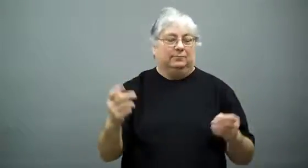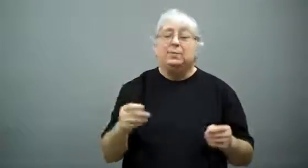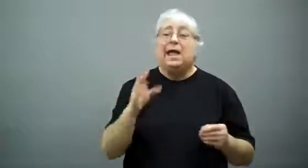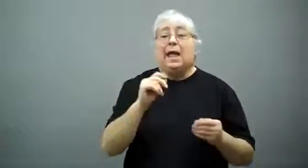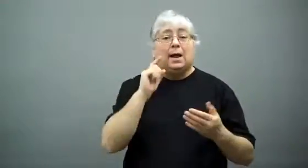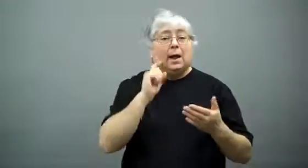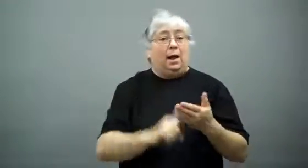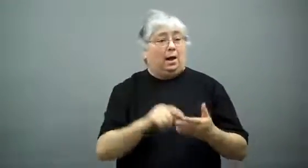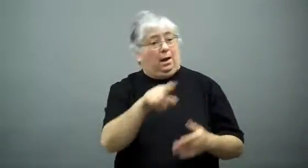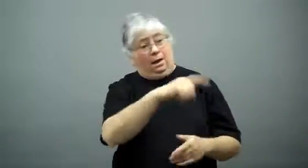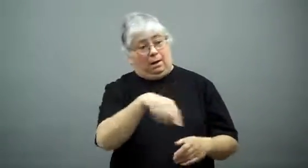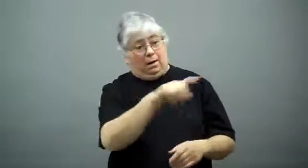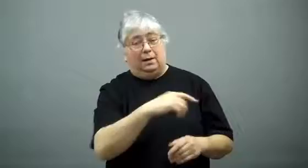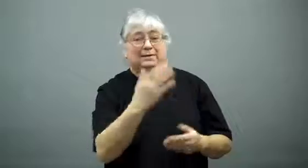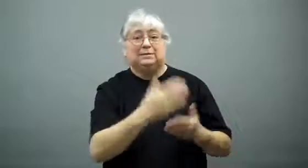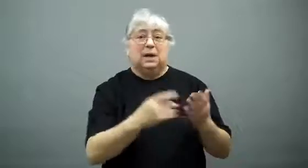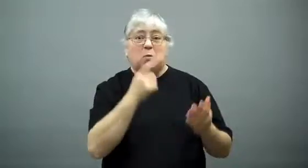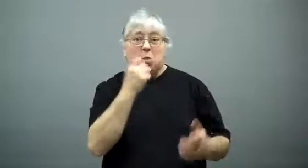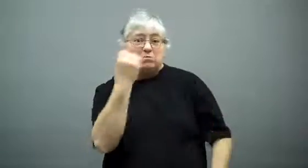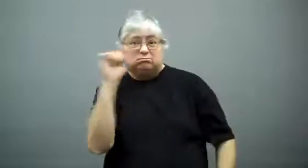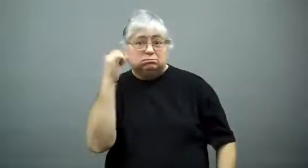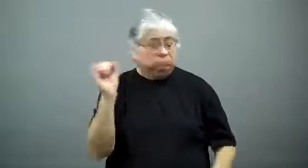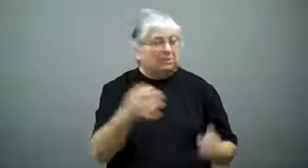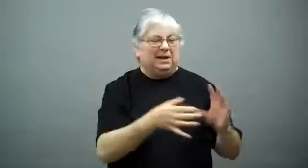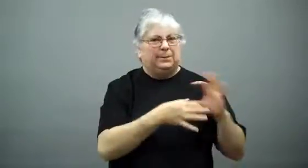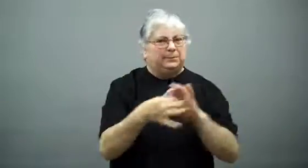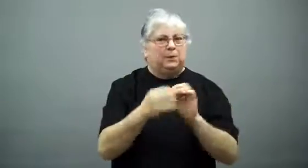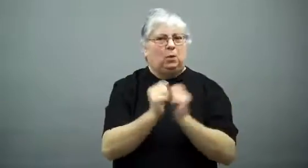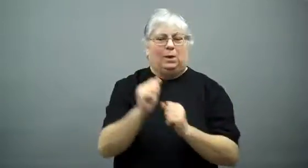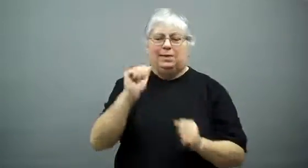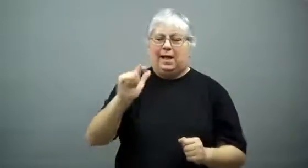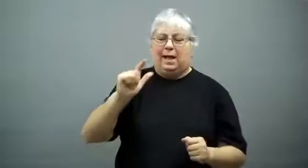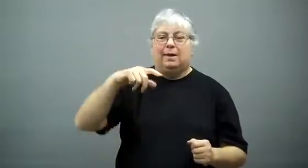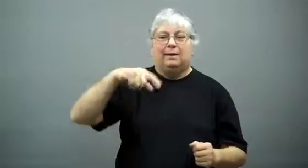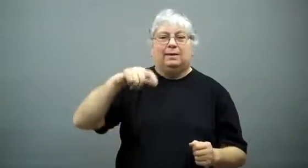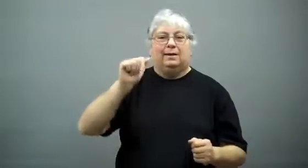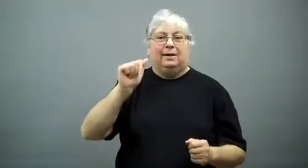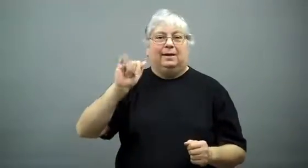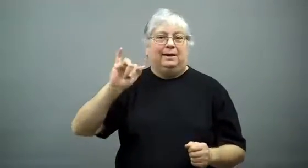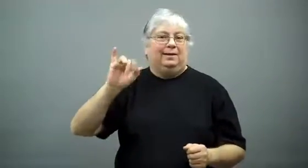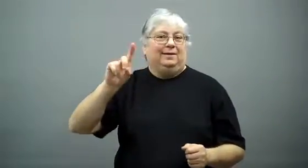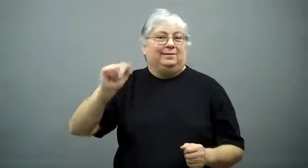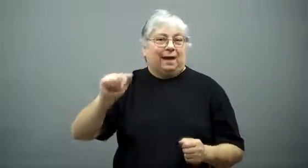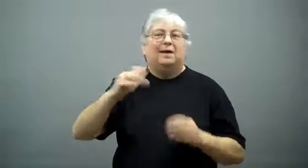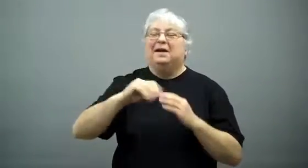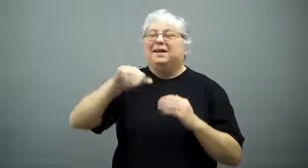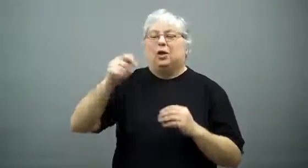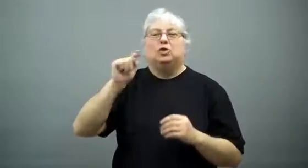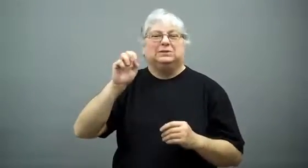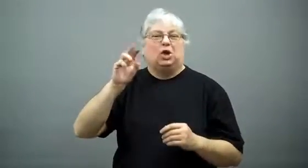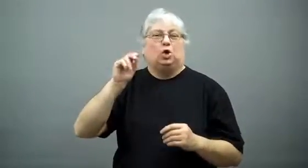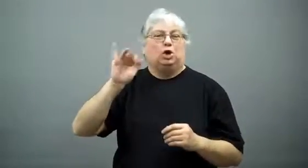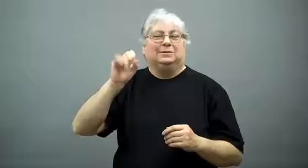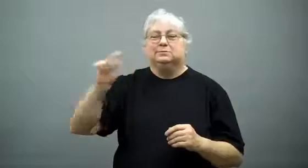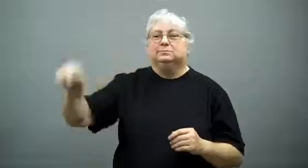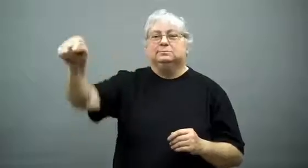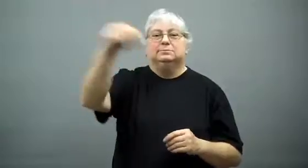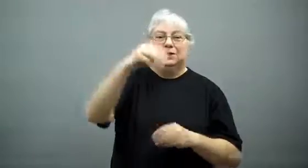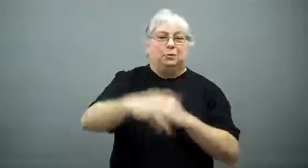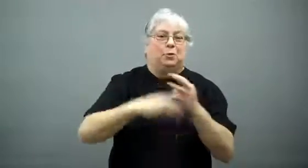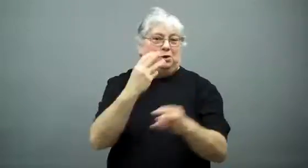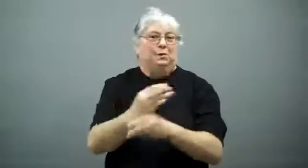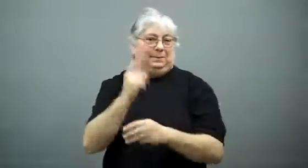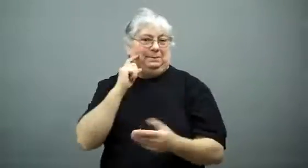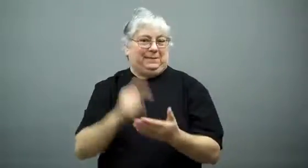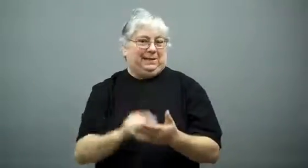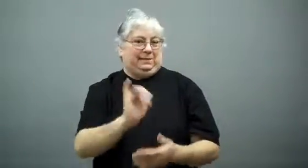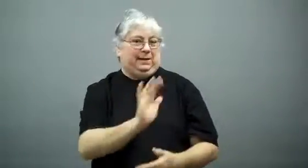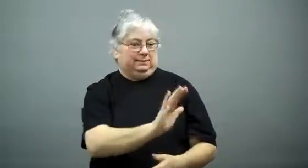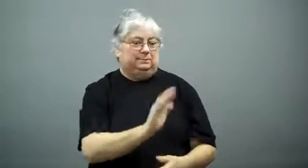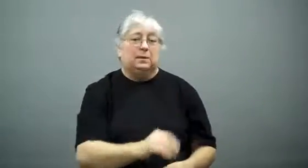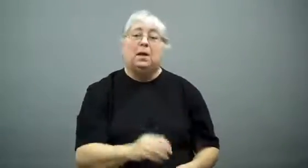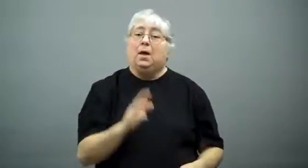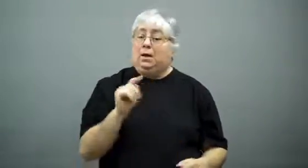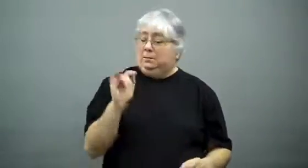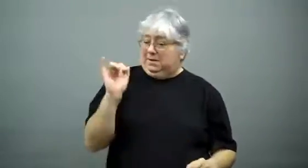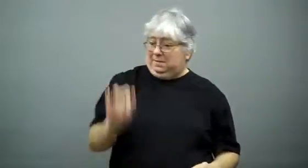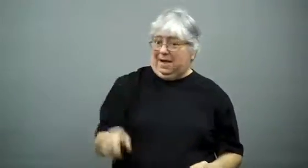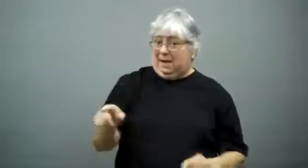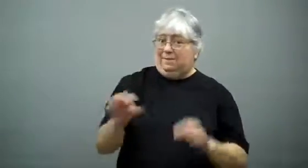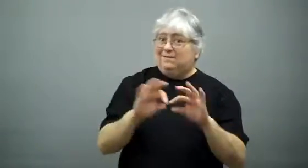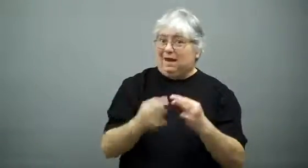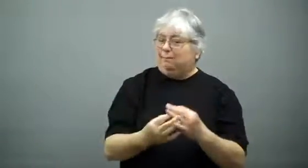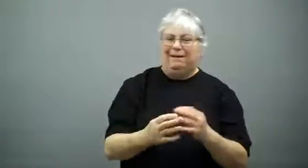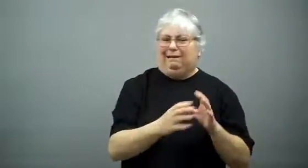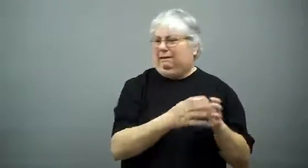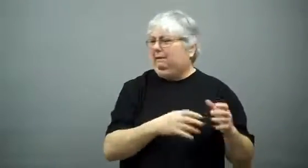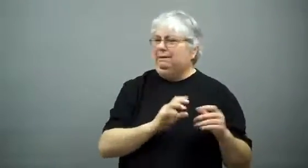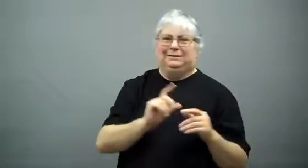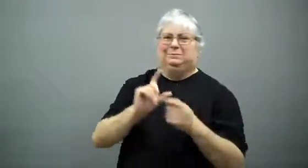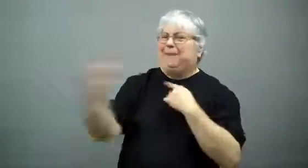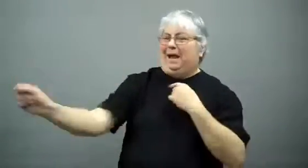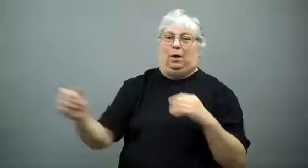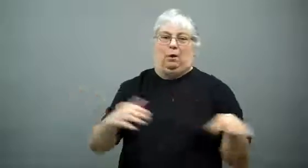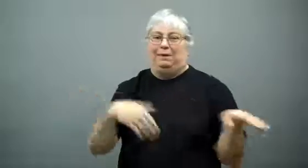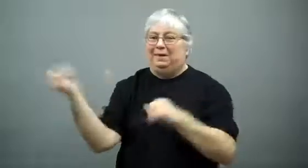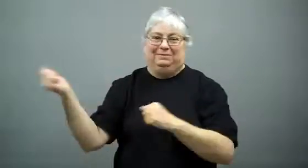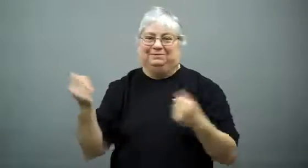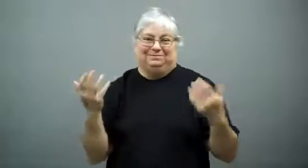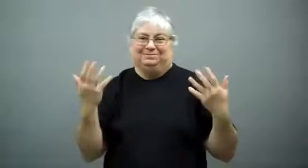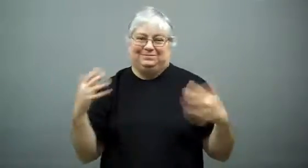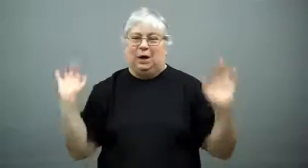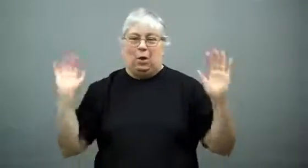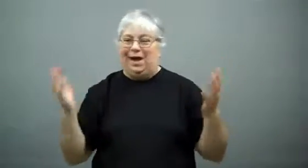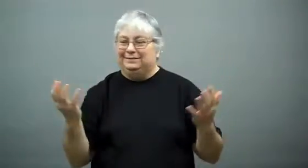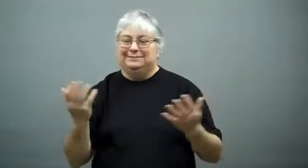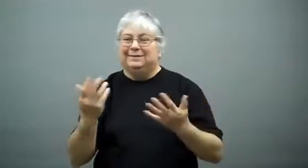Some are associated with Al qaida and other terrorist groups in the world.